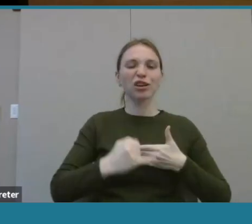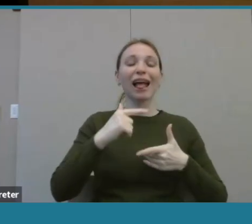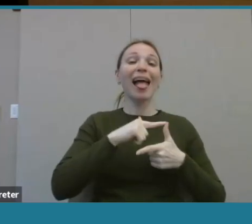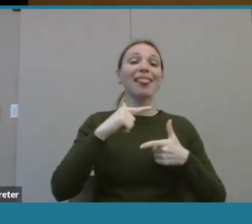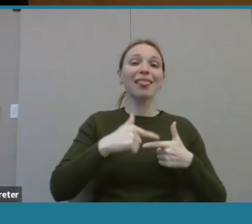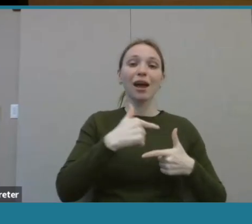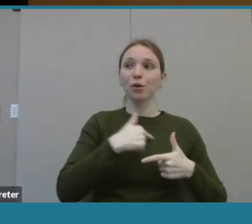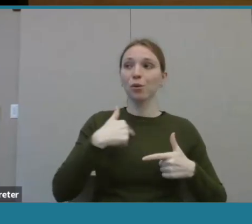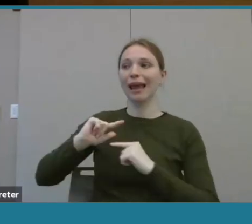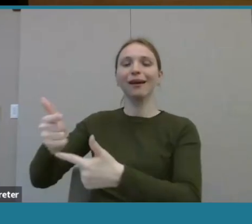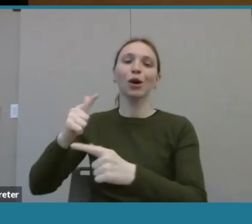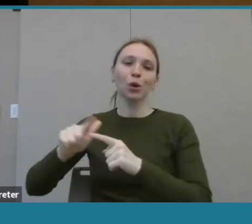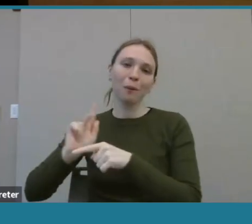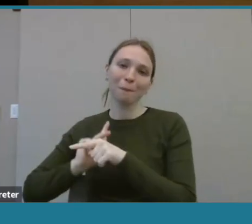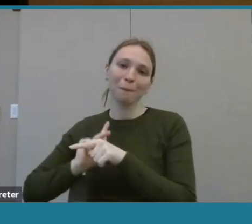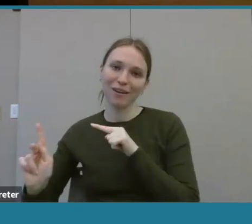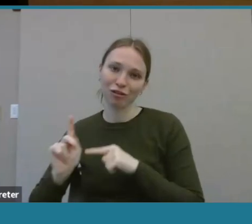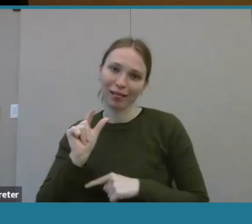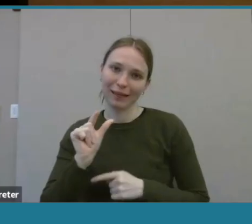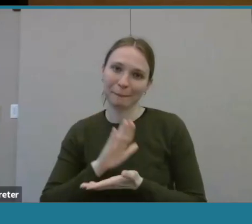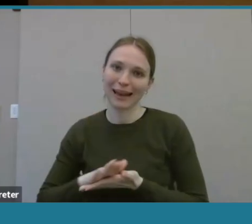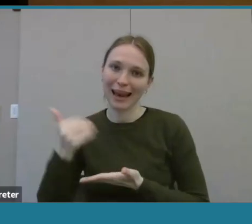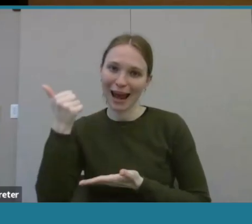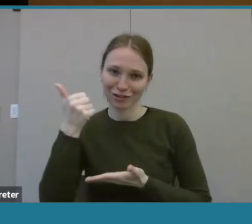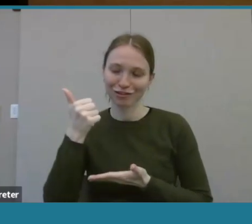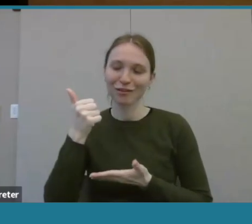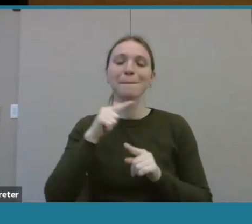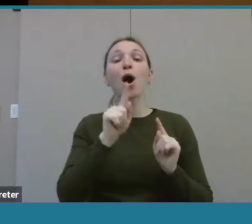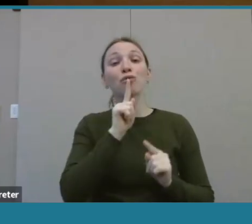outside, but they were so much fun to build and to make.